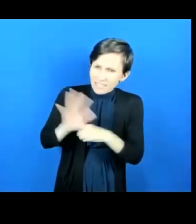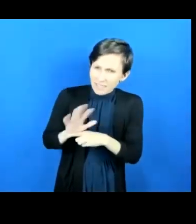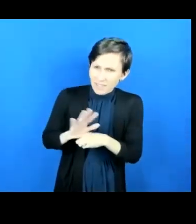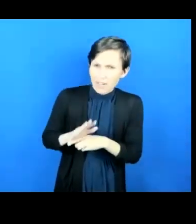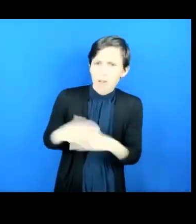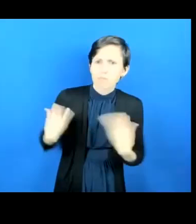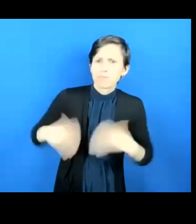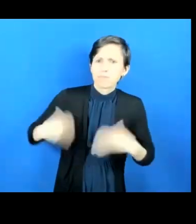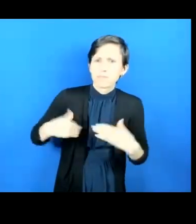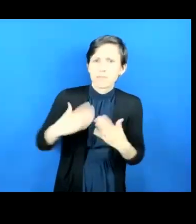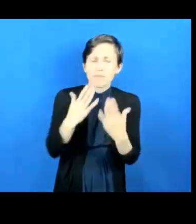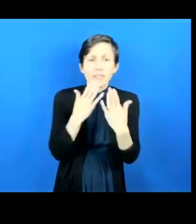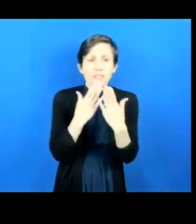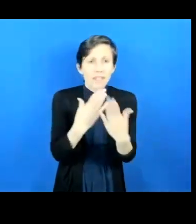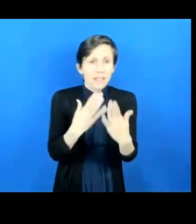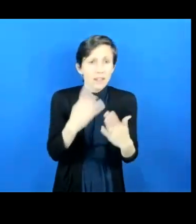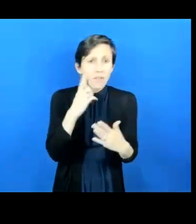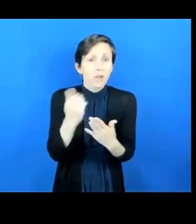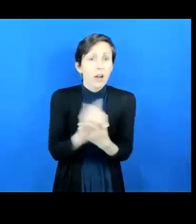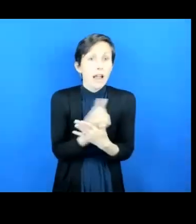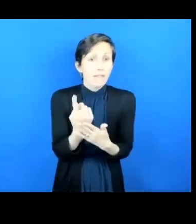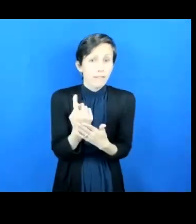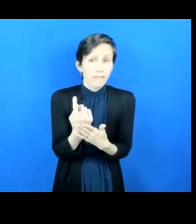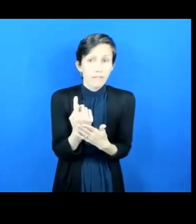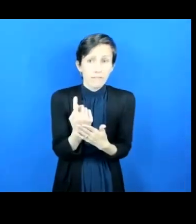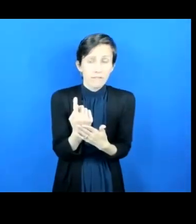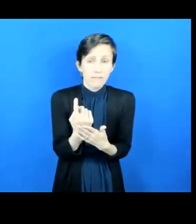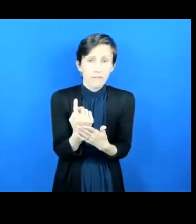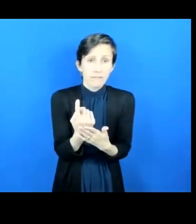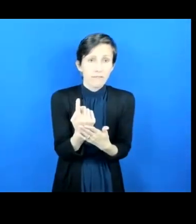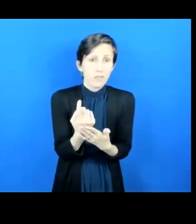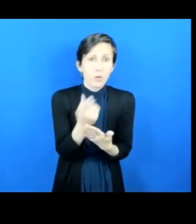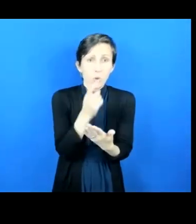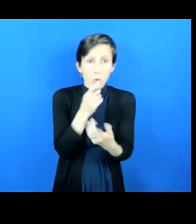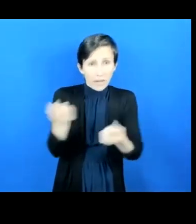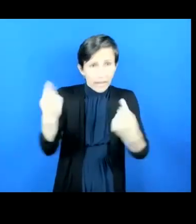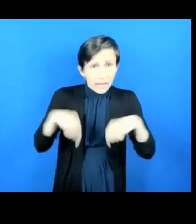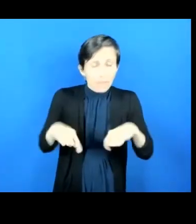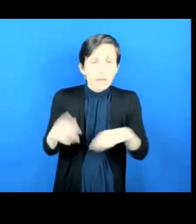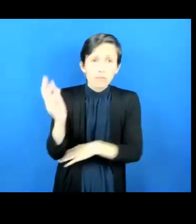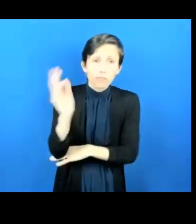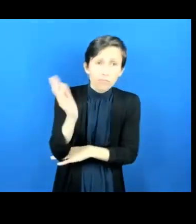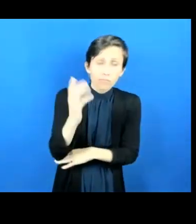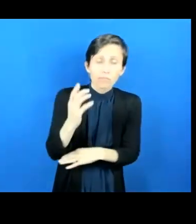And thank you to all of our presenters and for the unit spotlights.